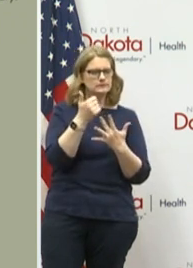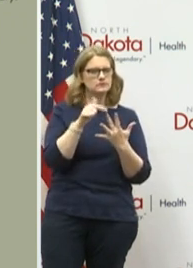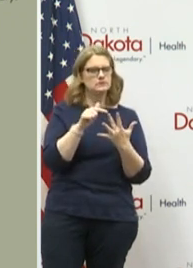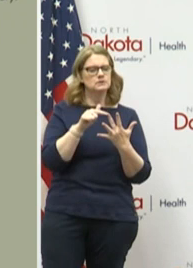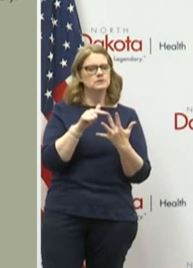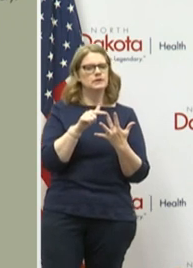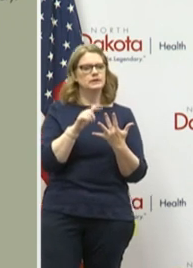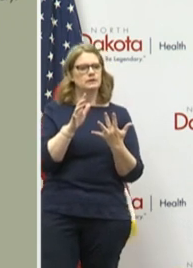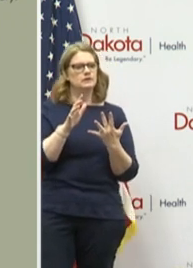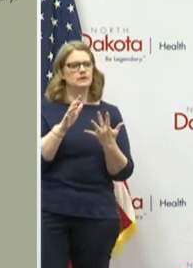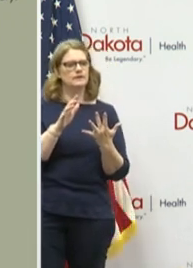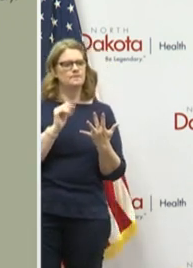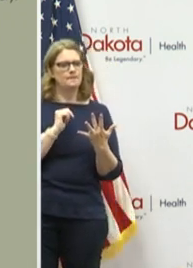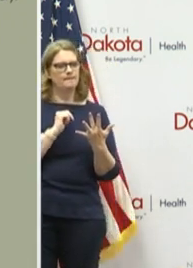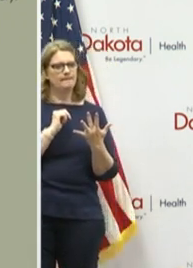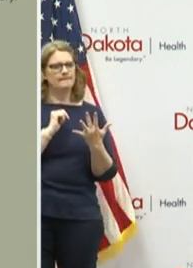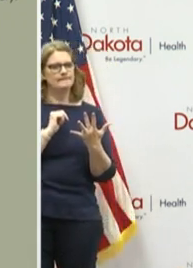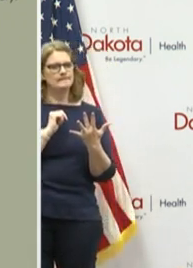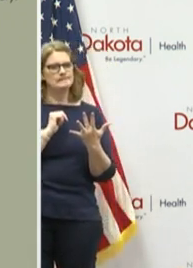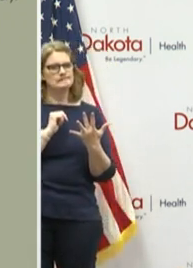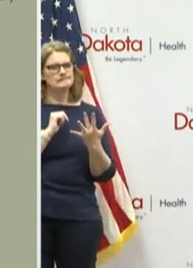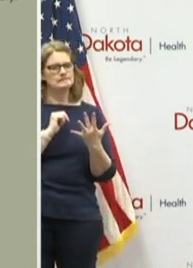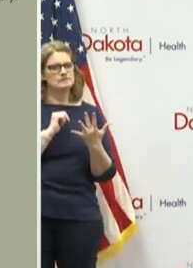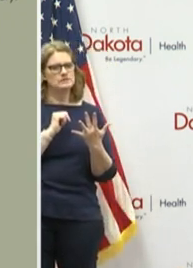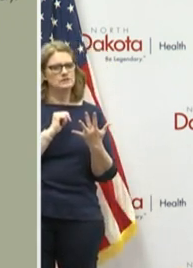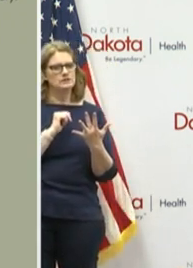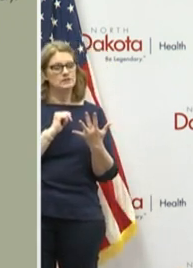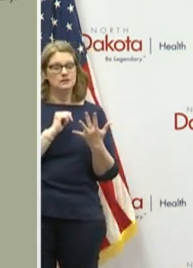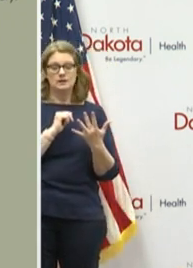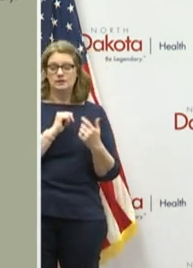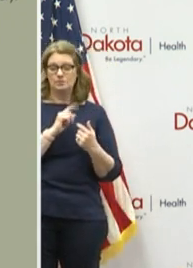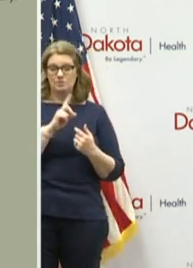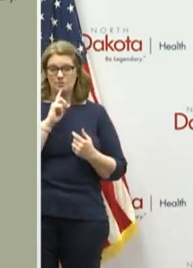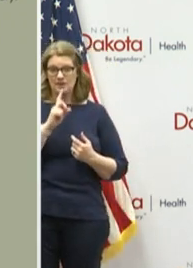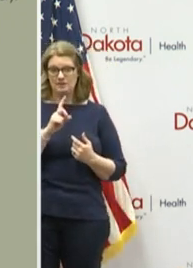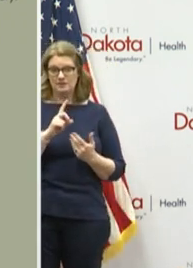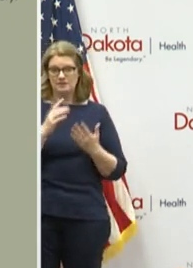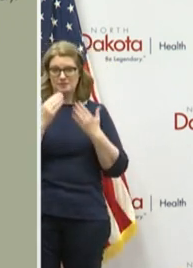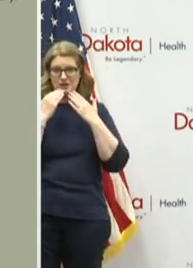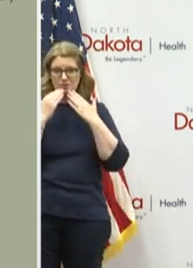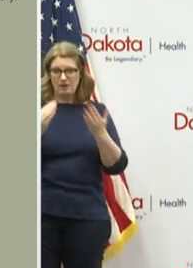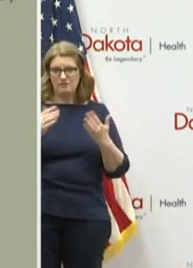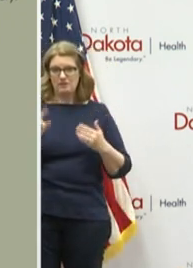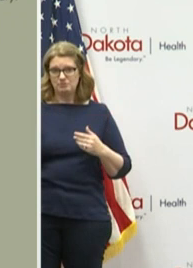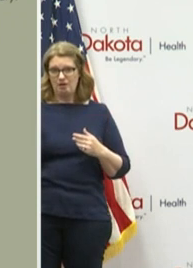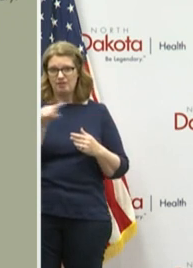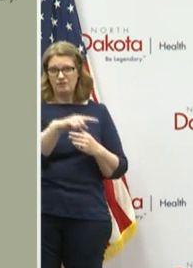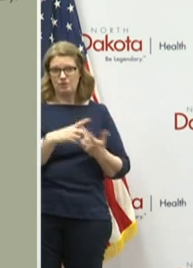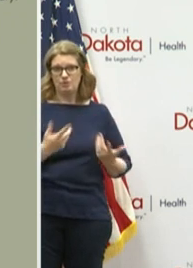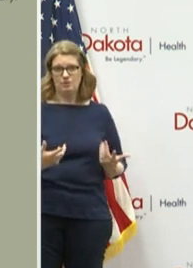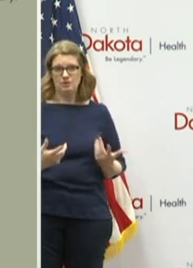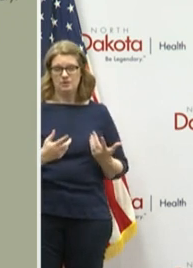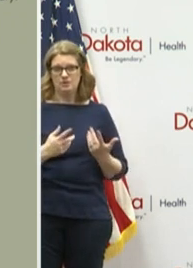OF CRITERIA THAT THE ENTIRE STATE WAS IN THAT YELLOW MODERATE LEVEL ACROSS THE STATE,